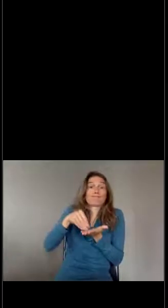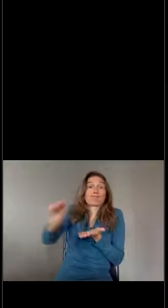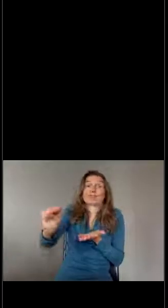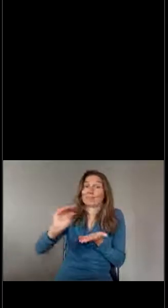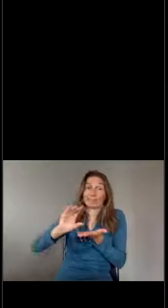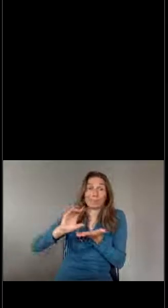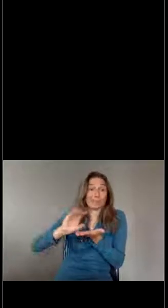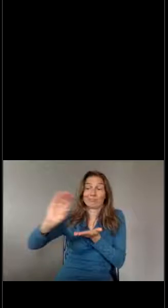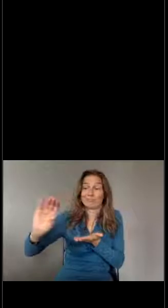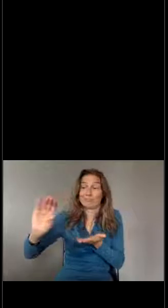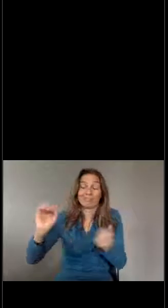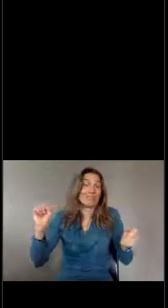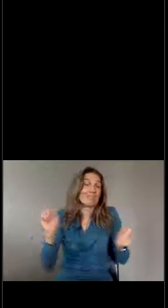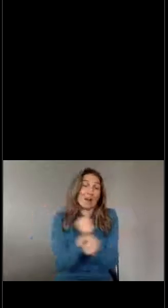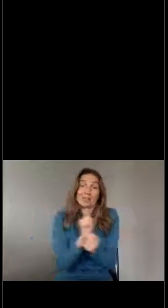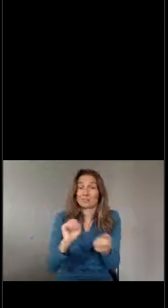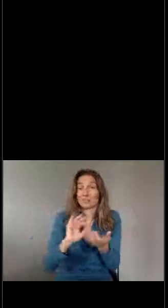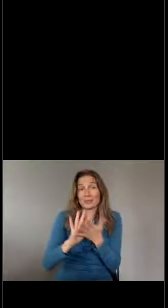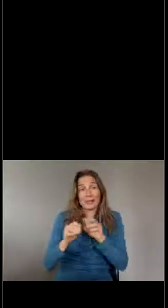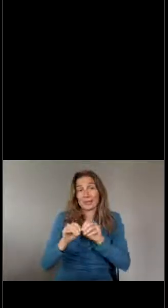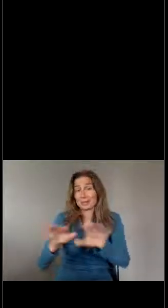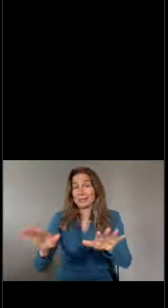So here is a quote from one of our participants.